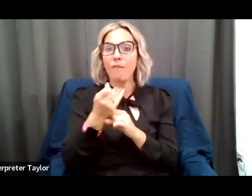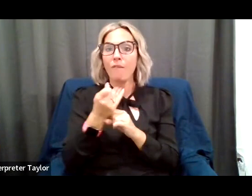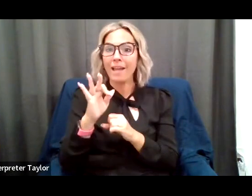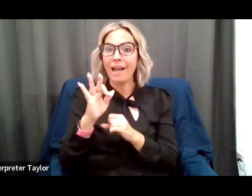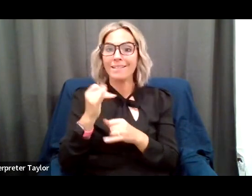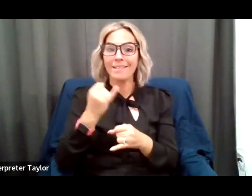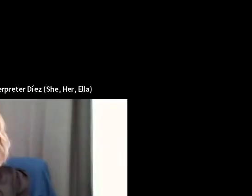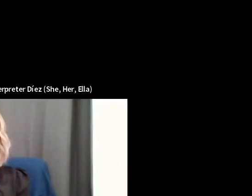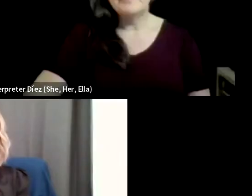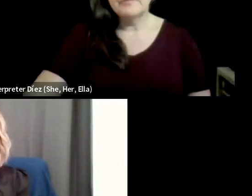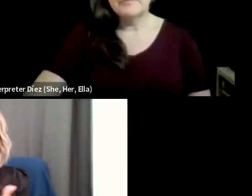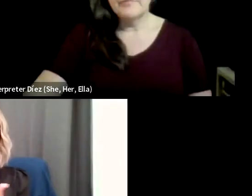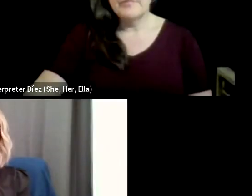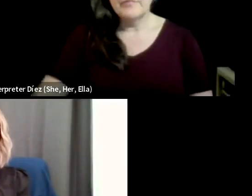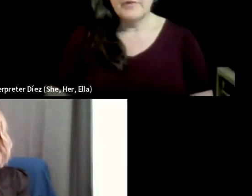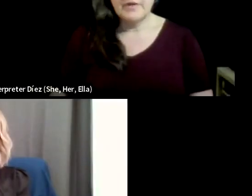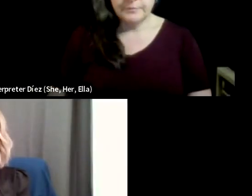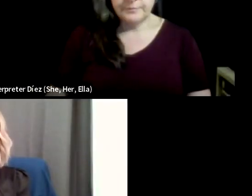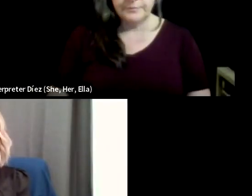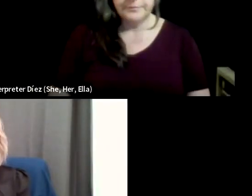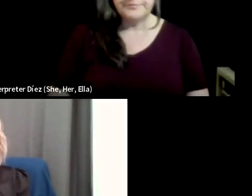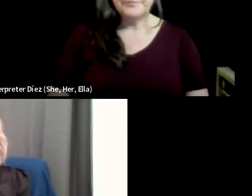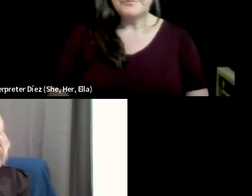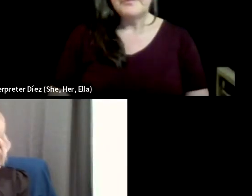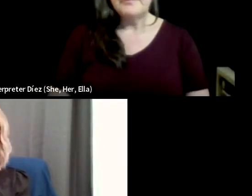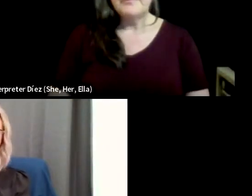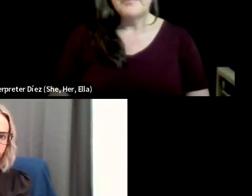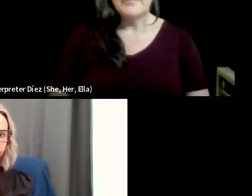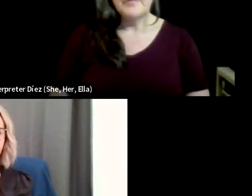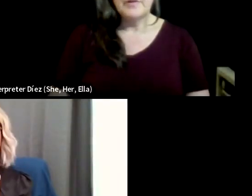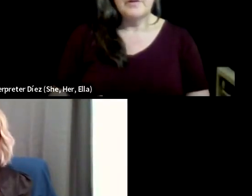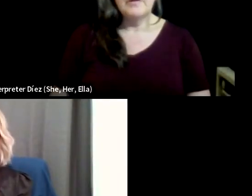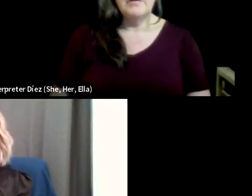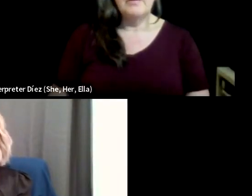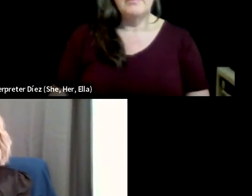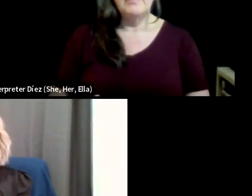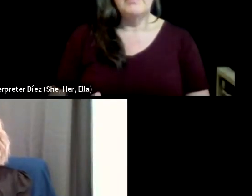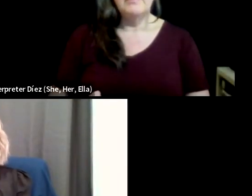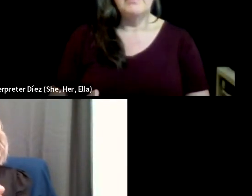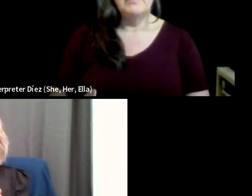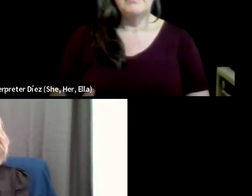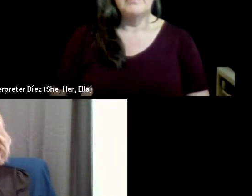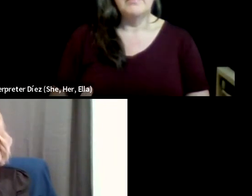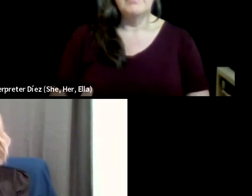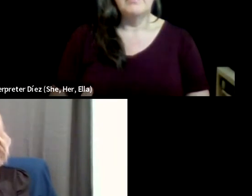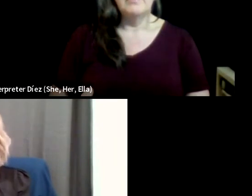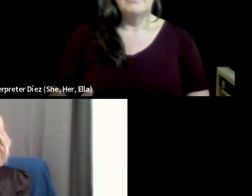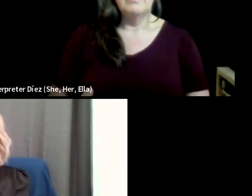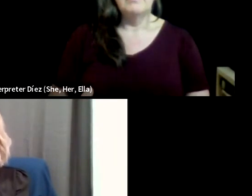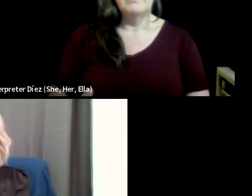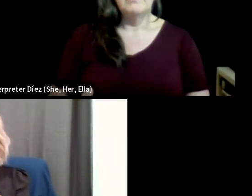but it was really narrowly targeted. Next year as we work towards a Block Grant,